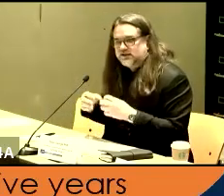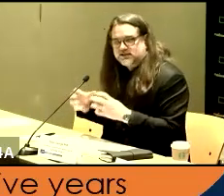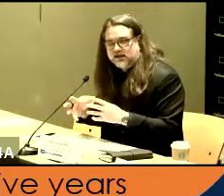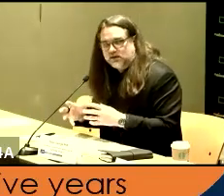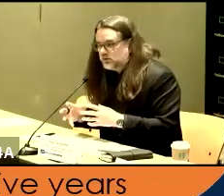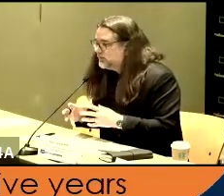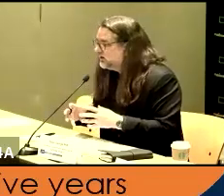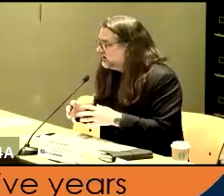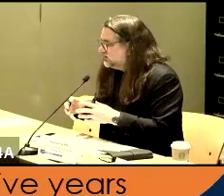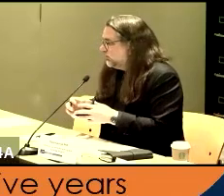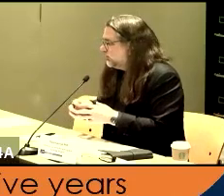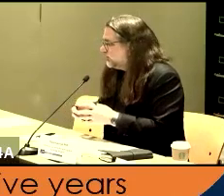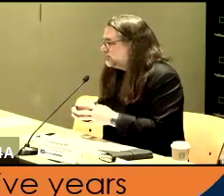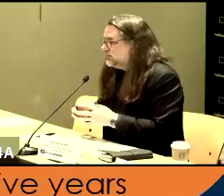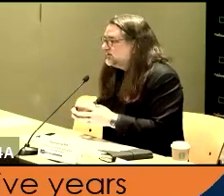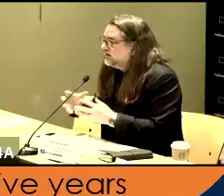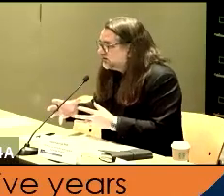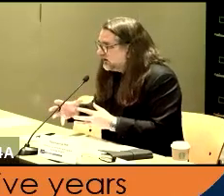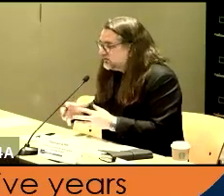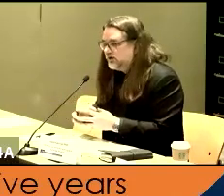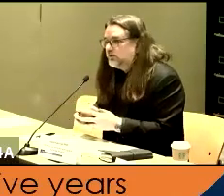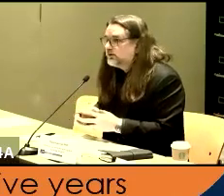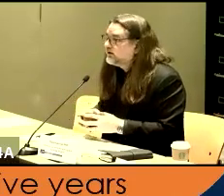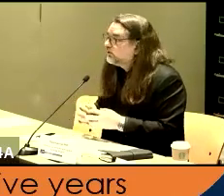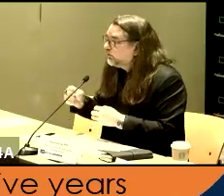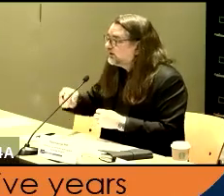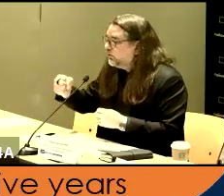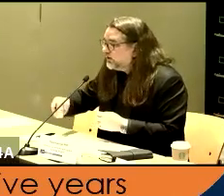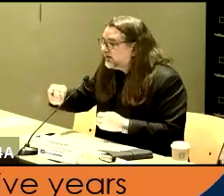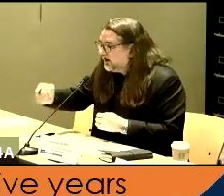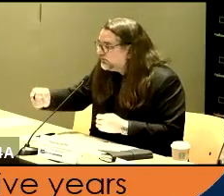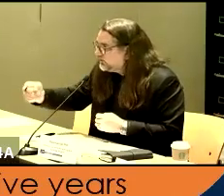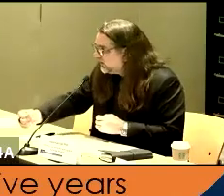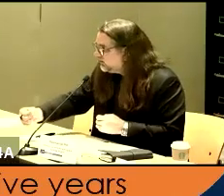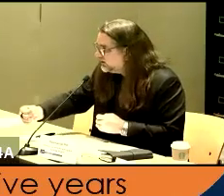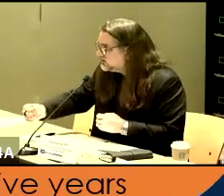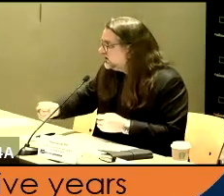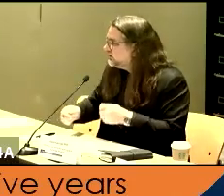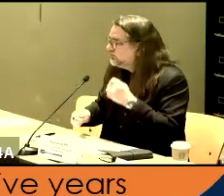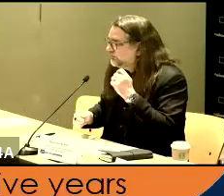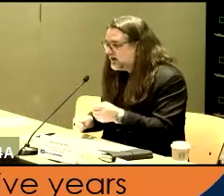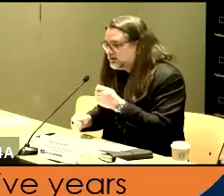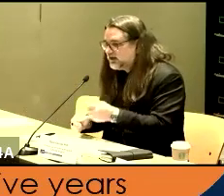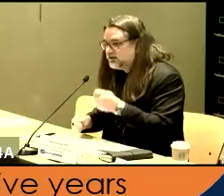The second group is what we refer to as the integrators. They're the ones that are working with health departments to validate